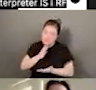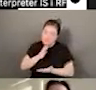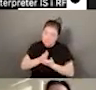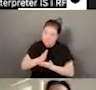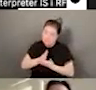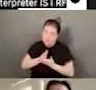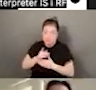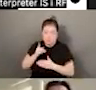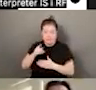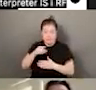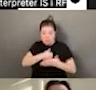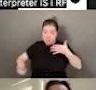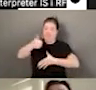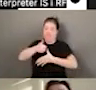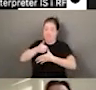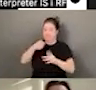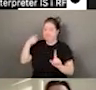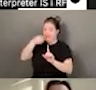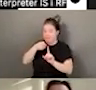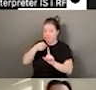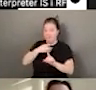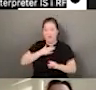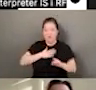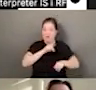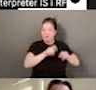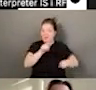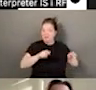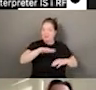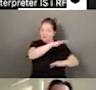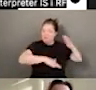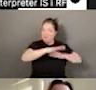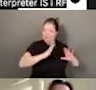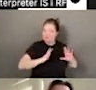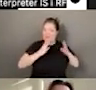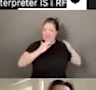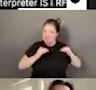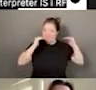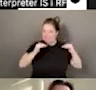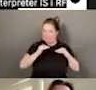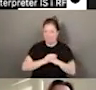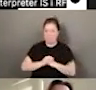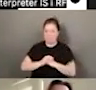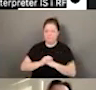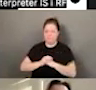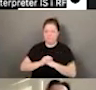because we think it's important to improve the situation for these user groups.